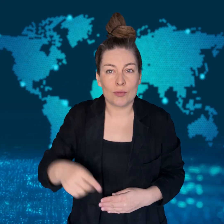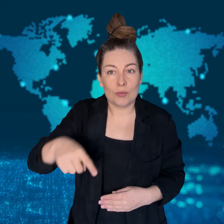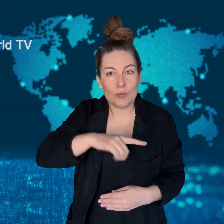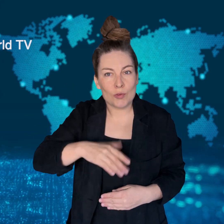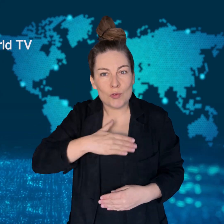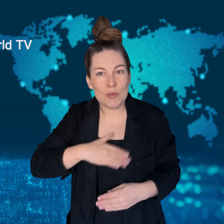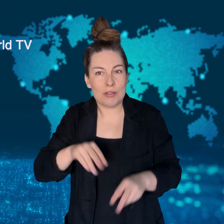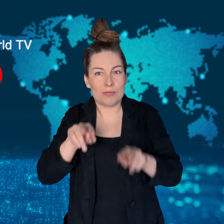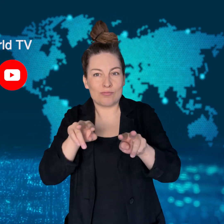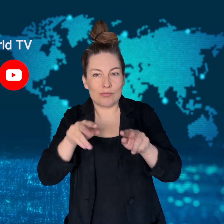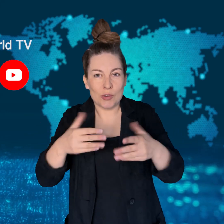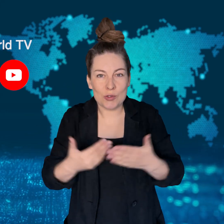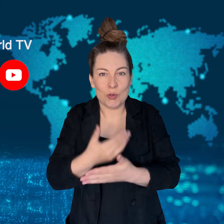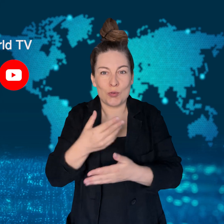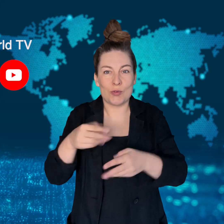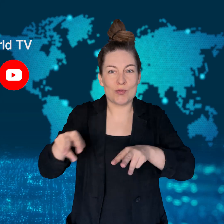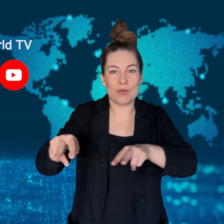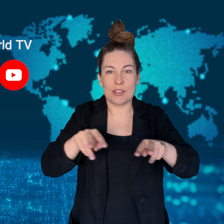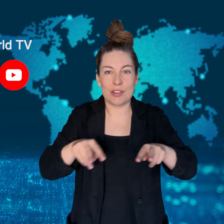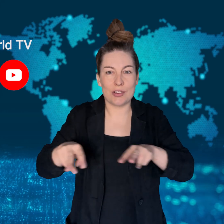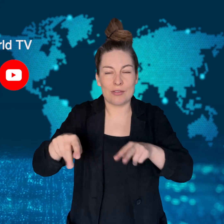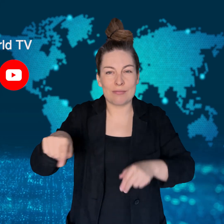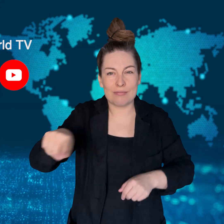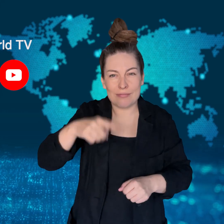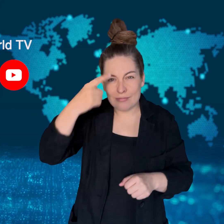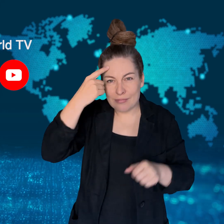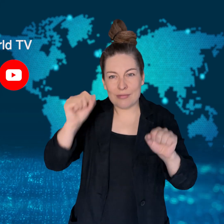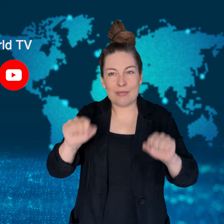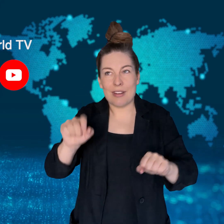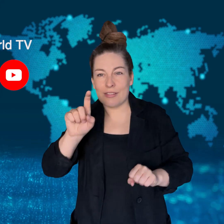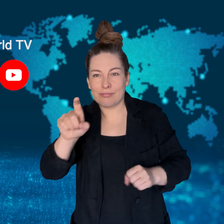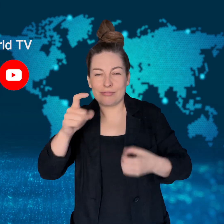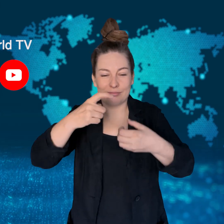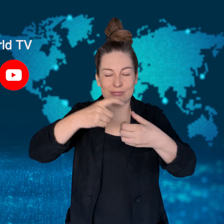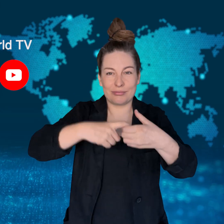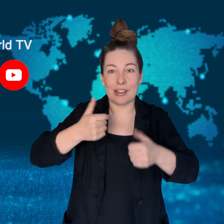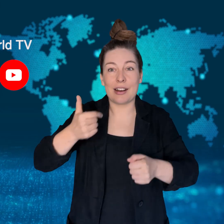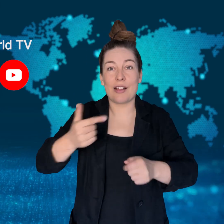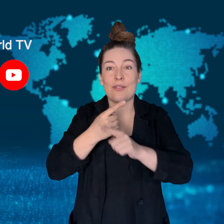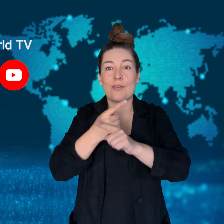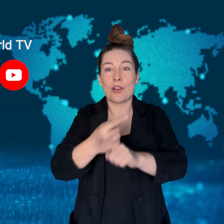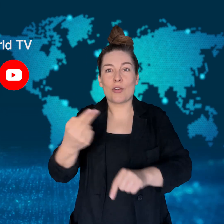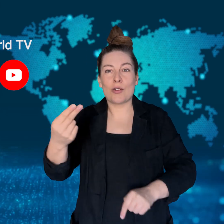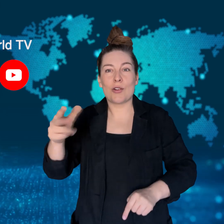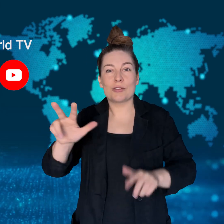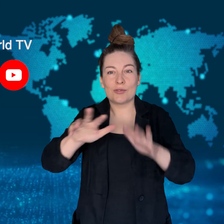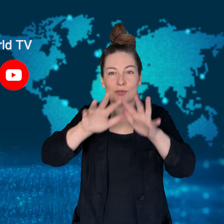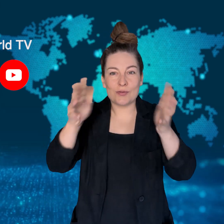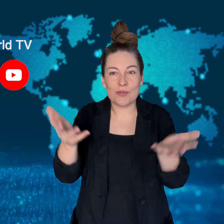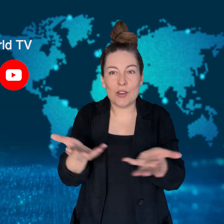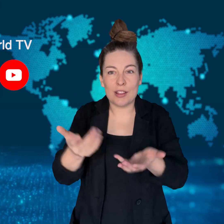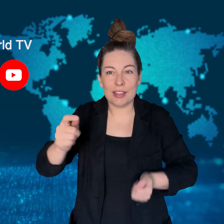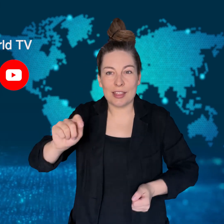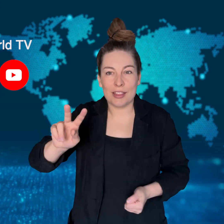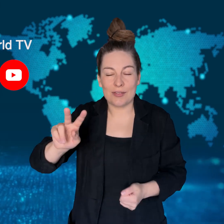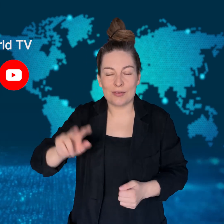Don't forget to subscribe, like, and follow H3 World TV to get new video updates!